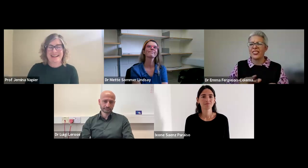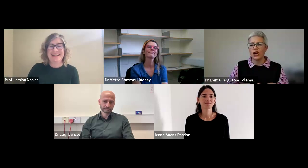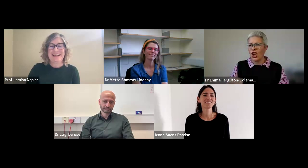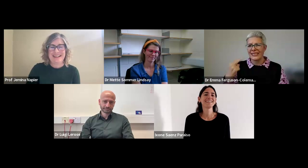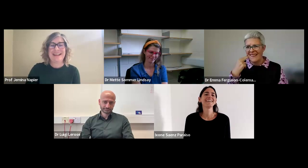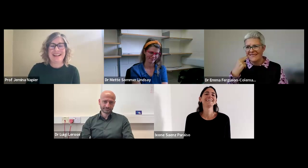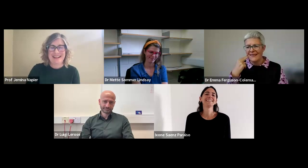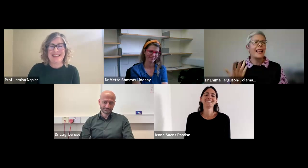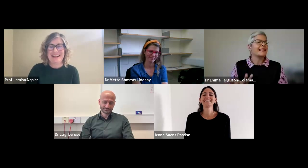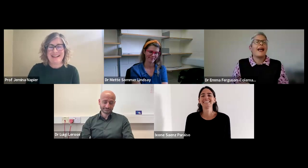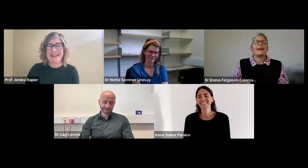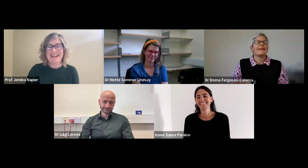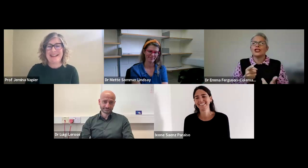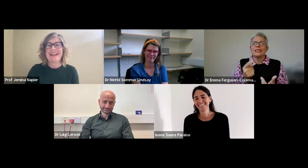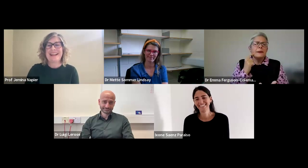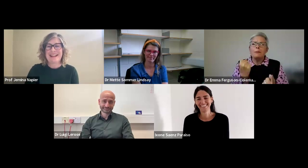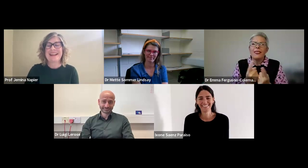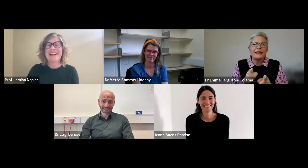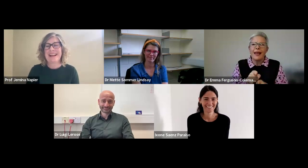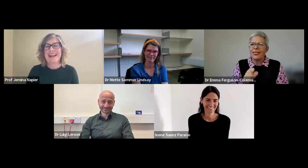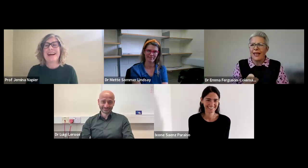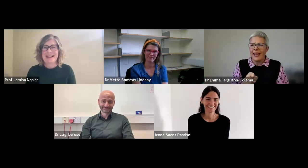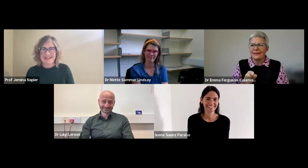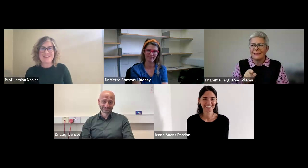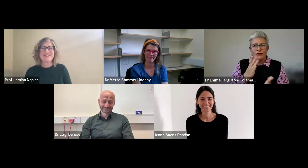people - D E A T H in the captioning. (except EDICa admin have corrected the recording). So